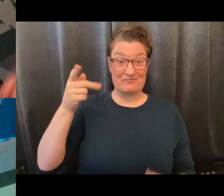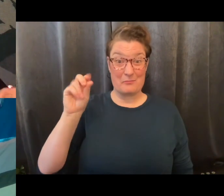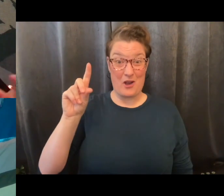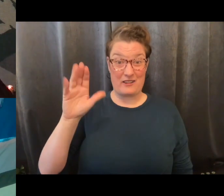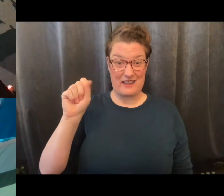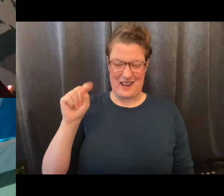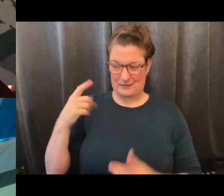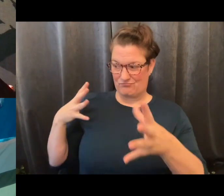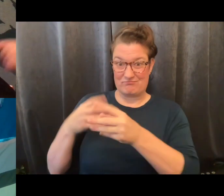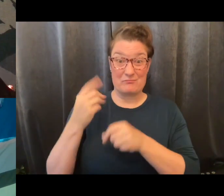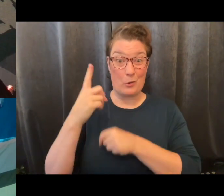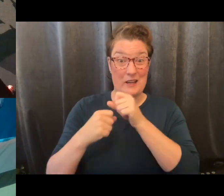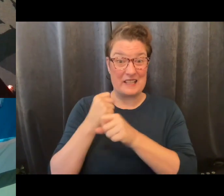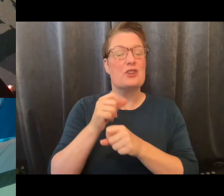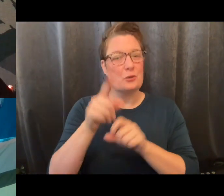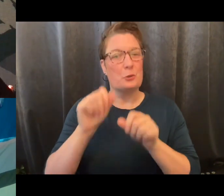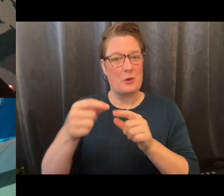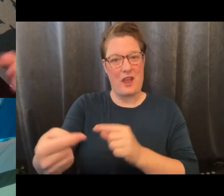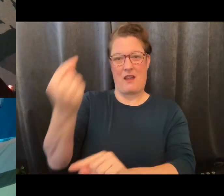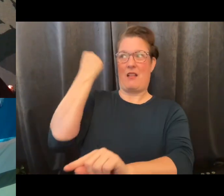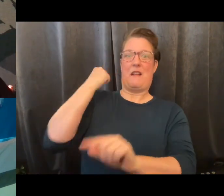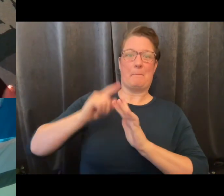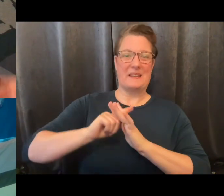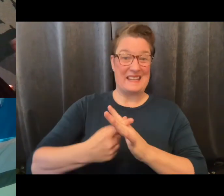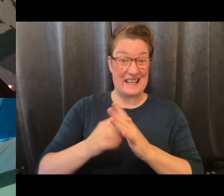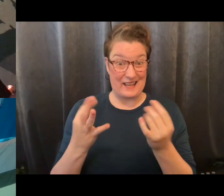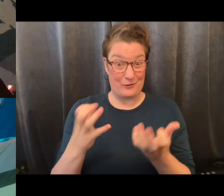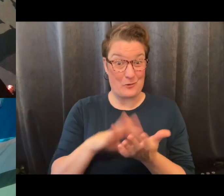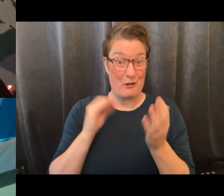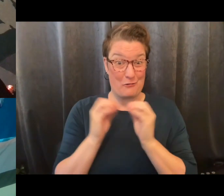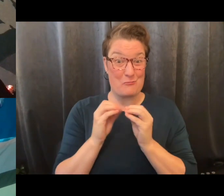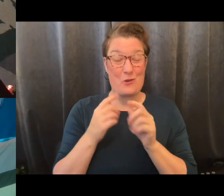So go ahead and start back at the beginning. If you want to learn more from past contributors.